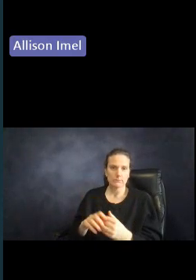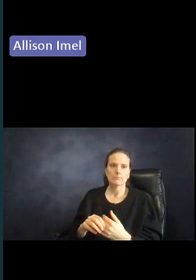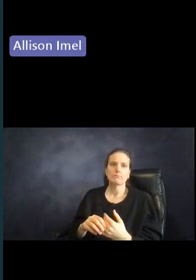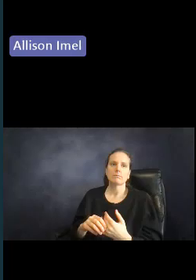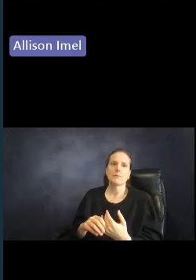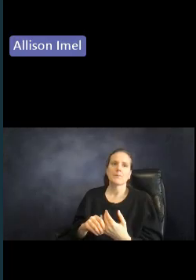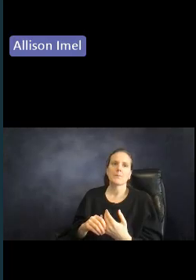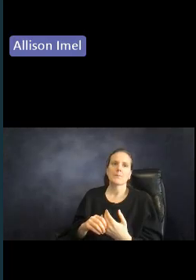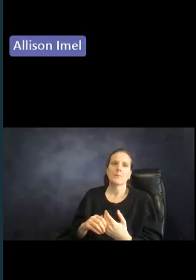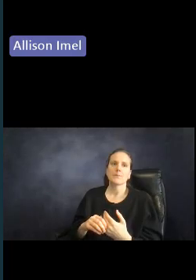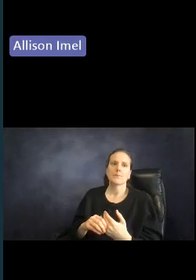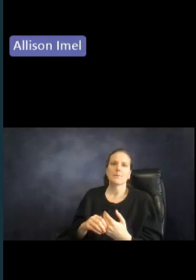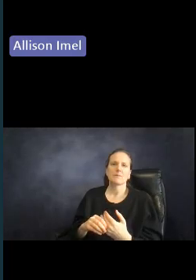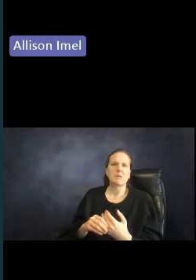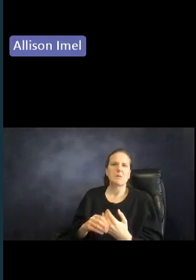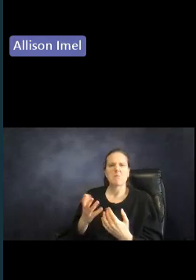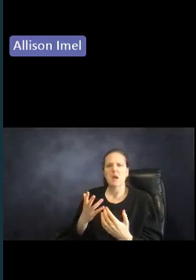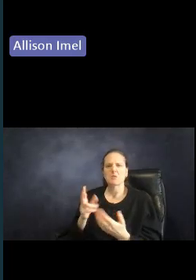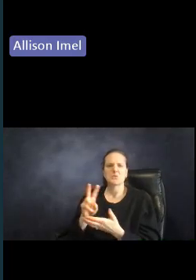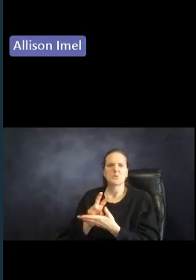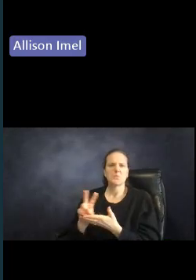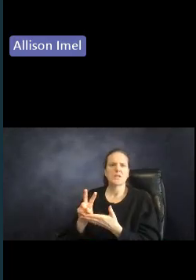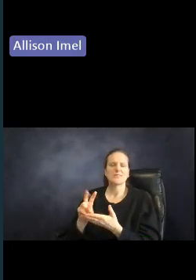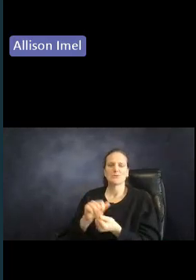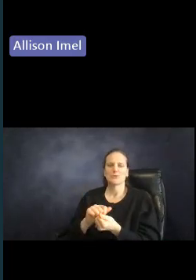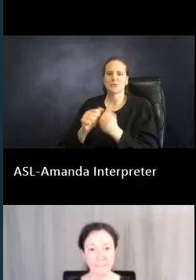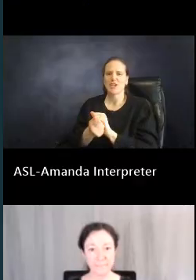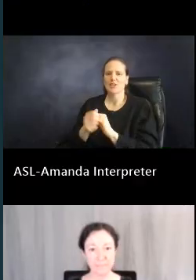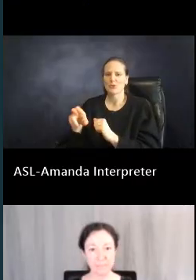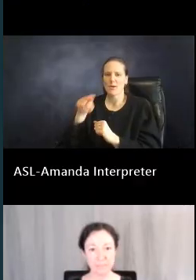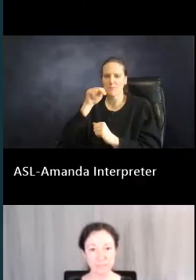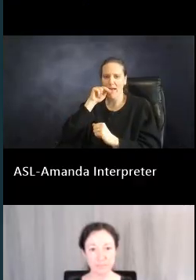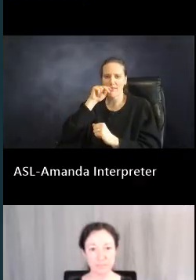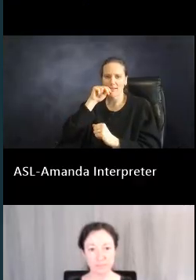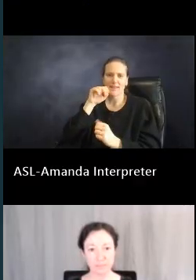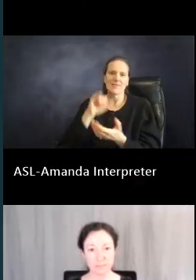It does only take about two weeks to reset the palate. So we're gonna talk about ways to do that.